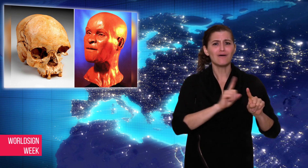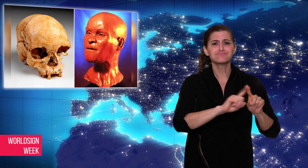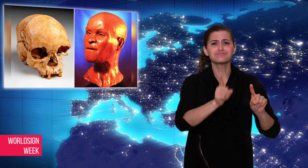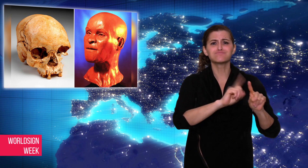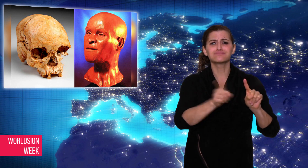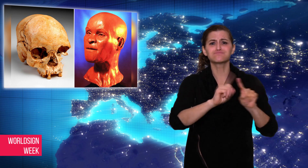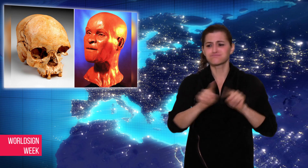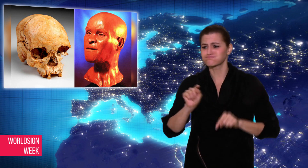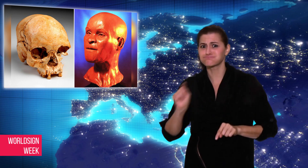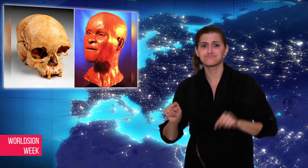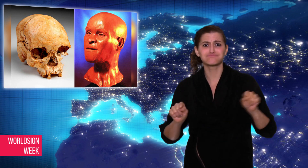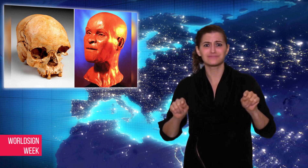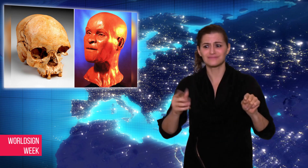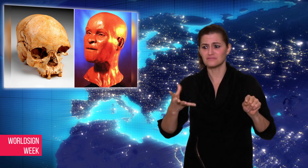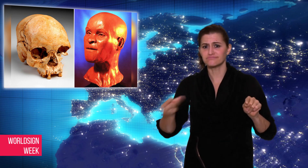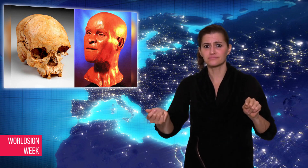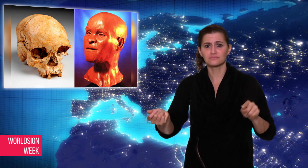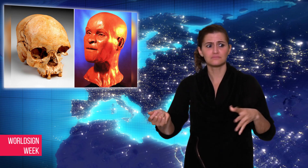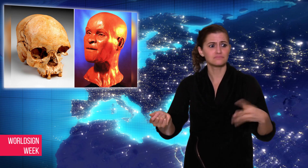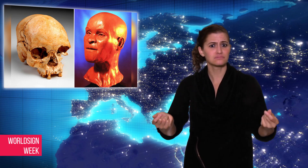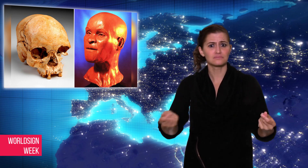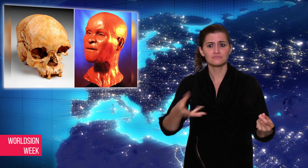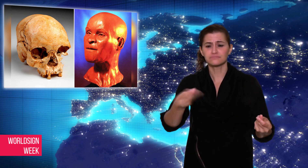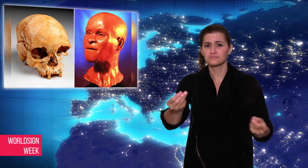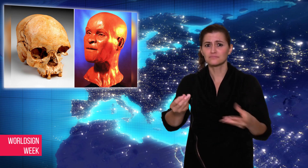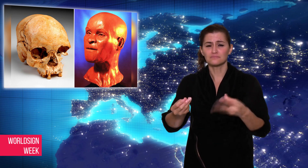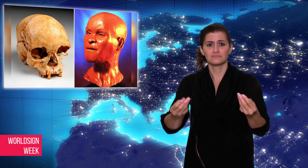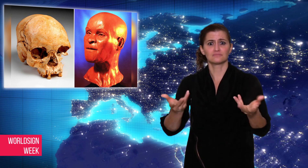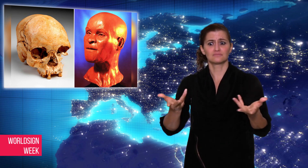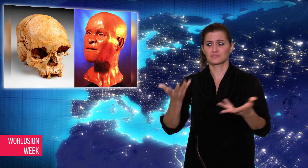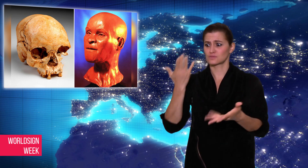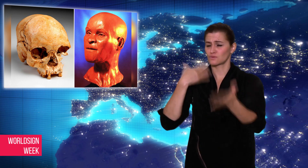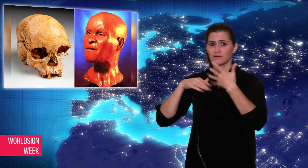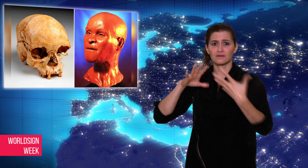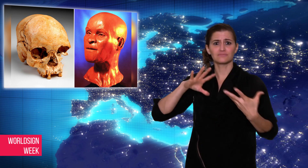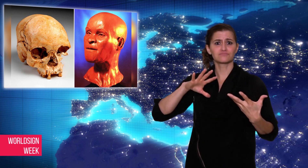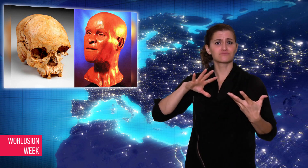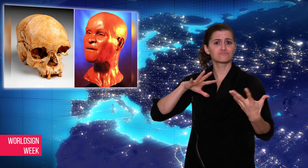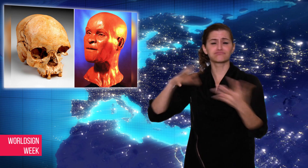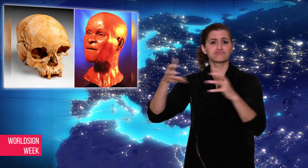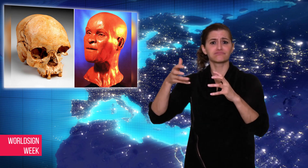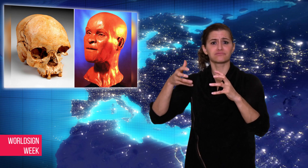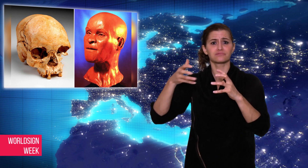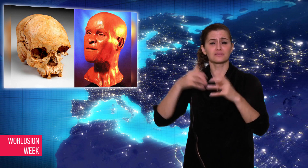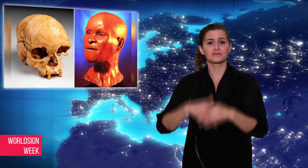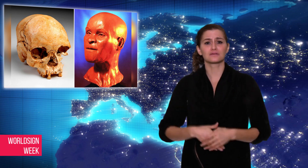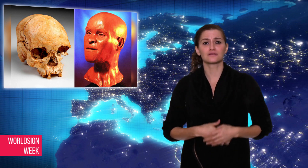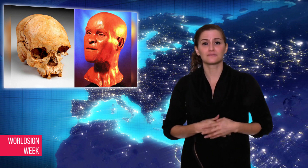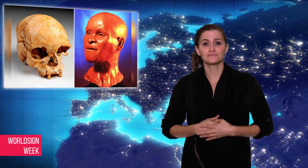through the loss of the important